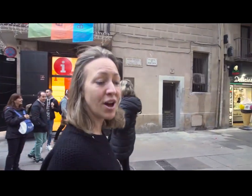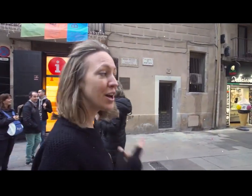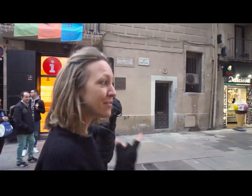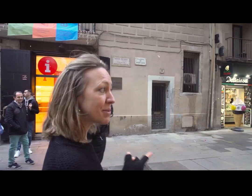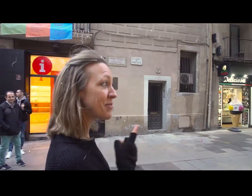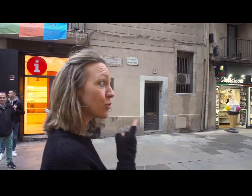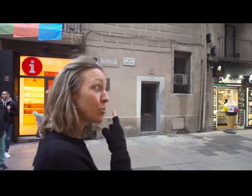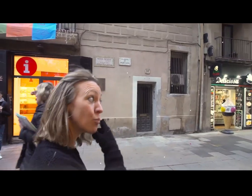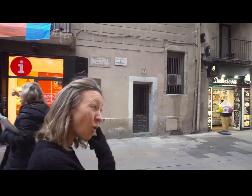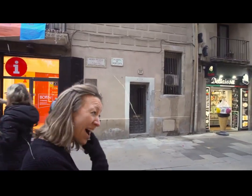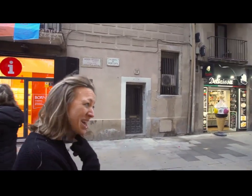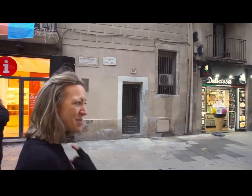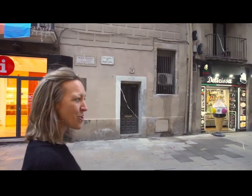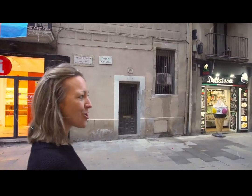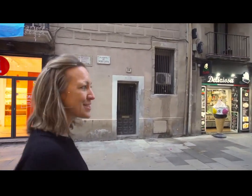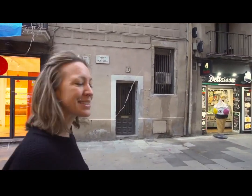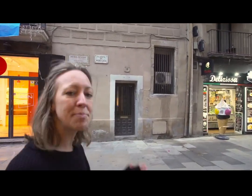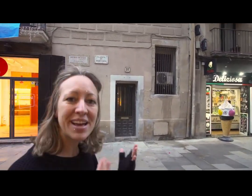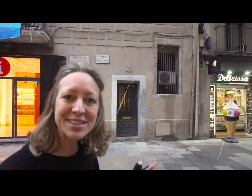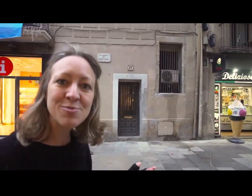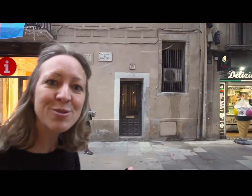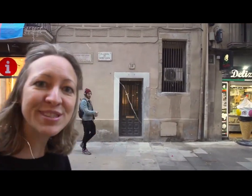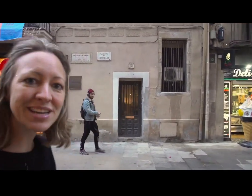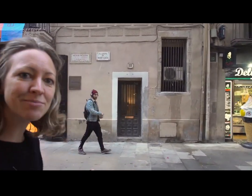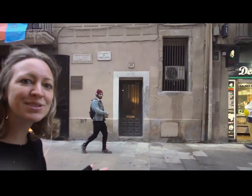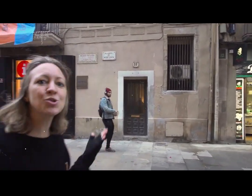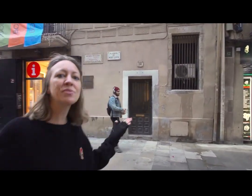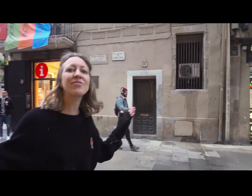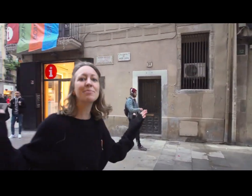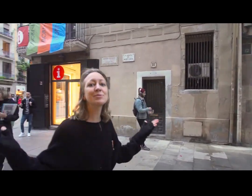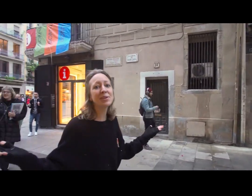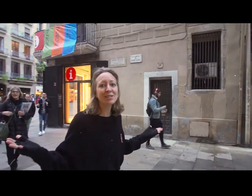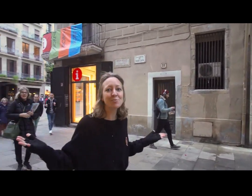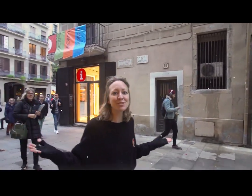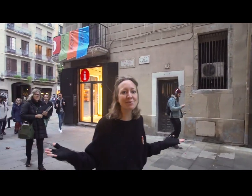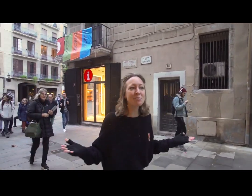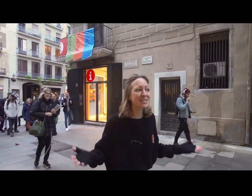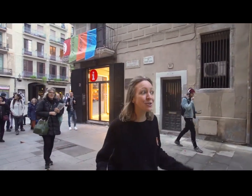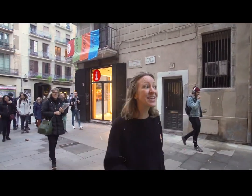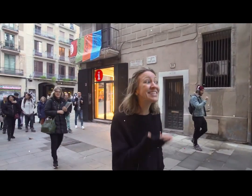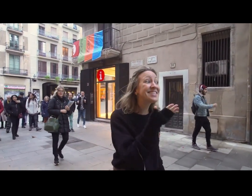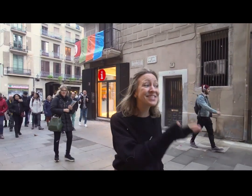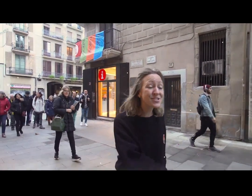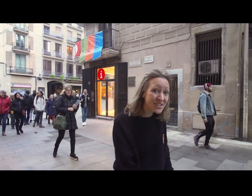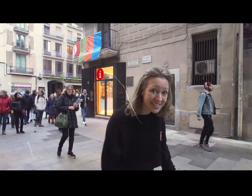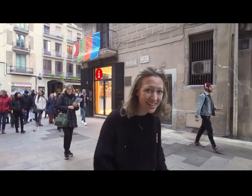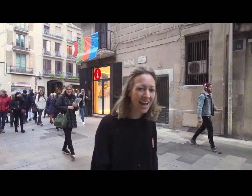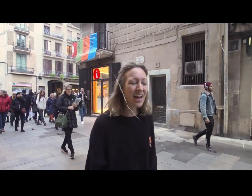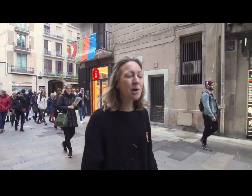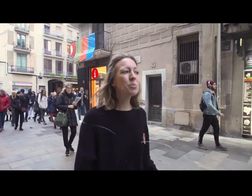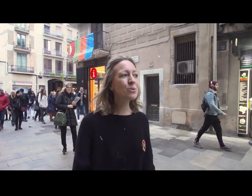You might have heard of it before because the world-famous Picasso museum is in this street!